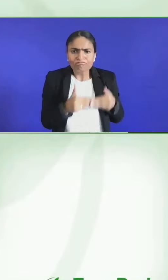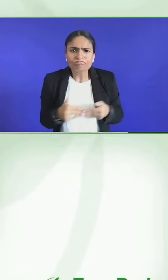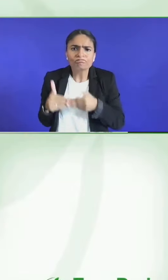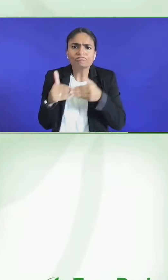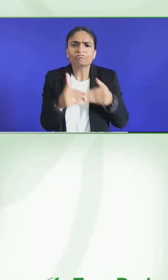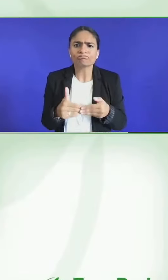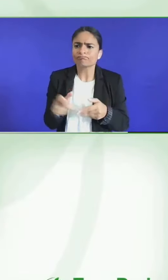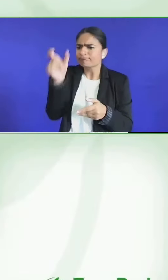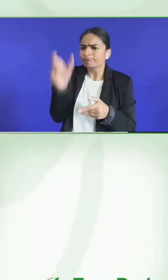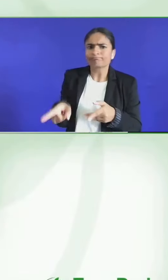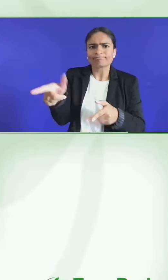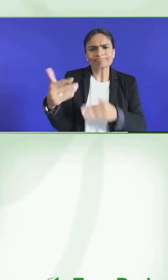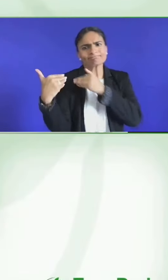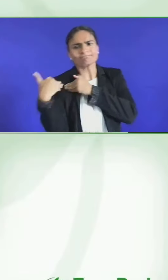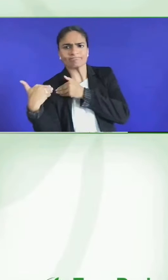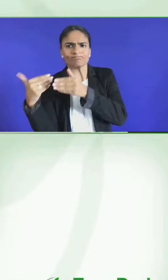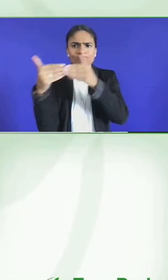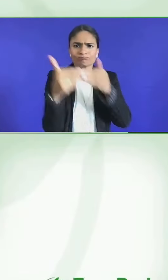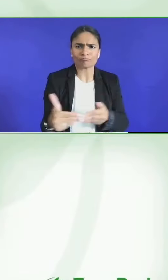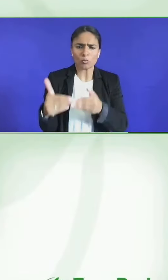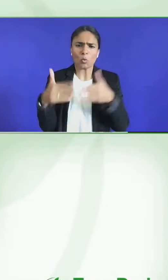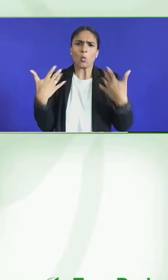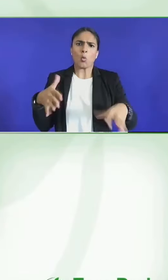new route, needs to go in a new direction.